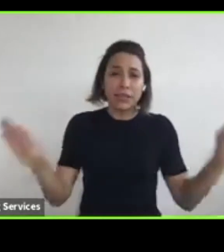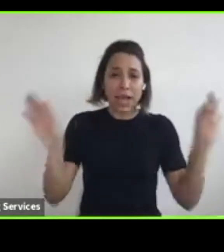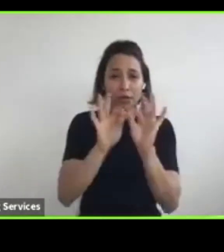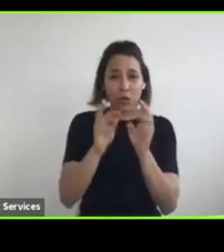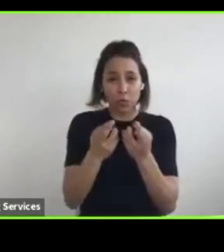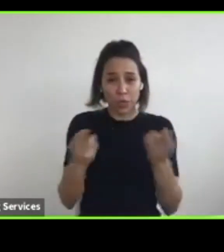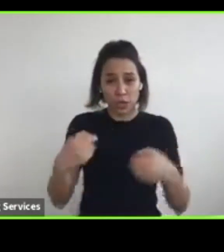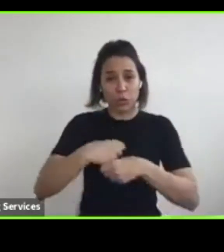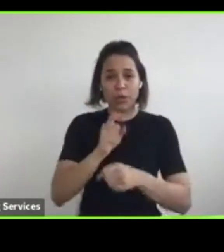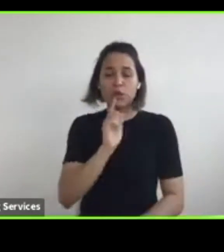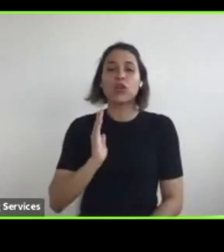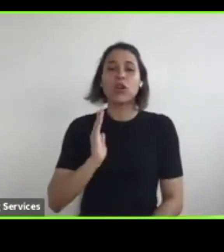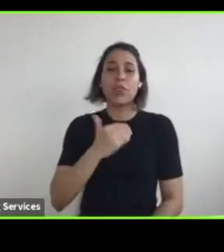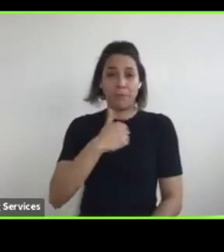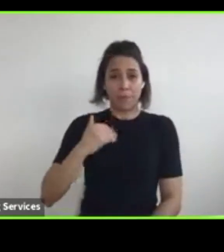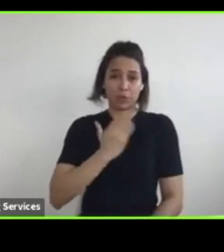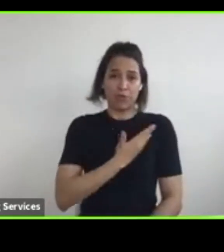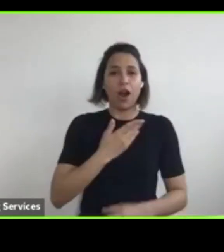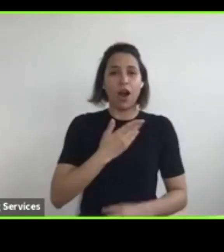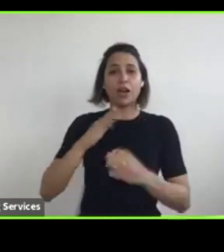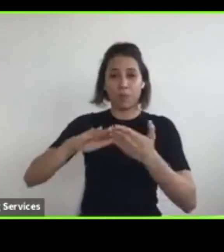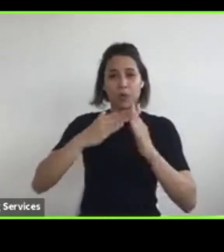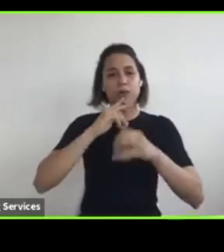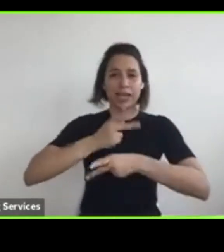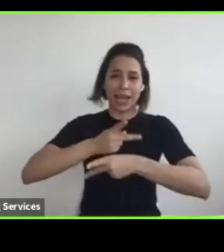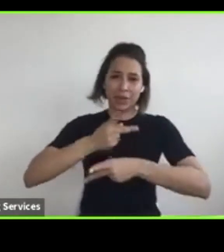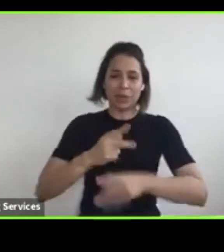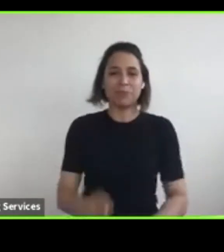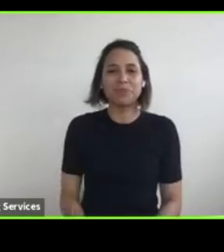CARED FOR. PLEASE STAY TUNED AS WE RELEASE INITIATIVES AND CONTINUE